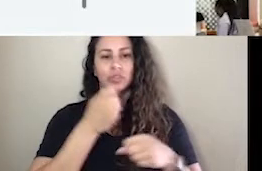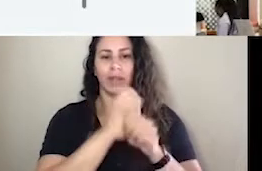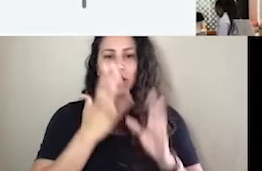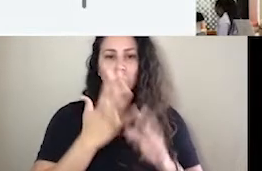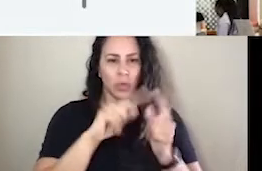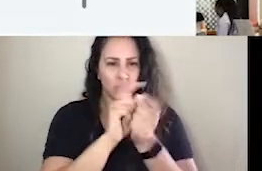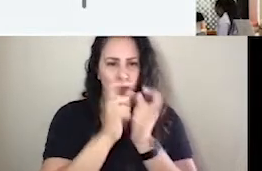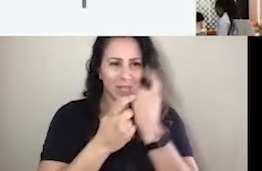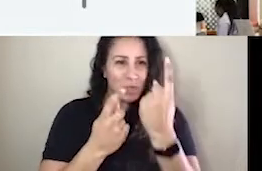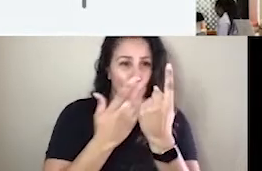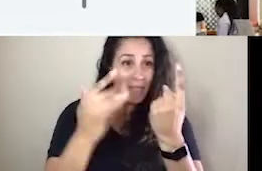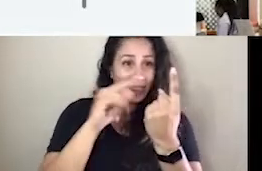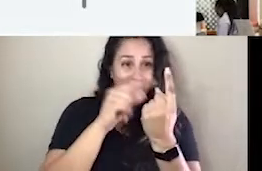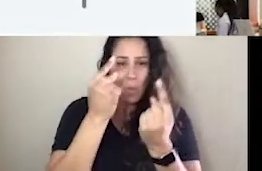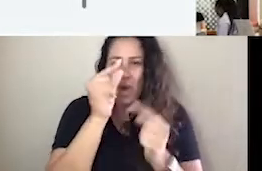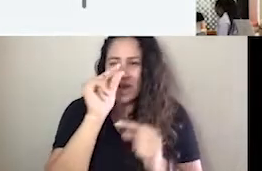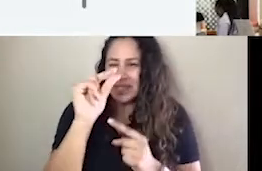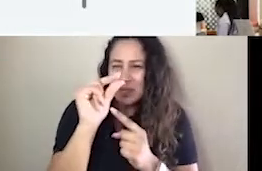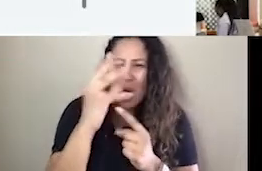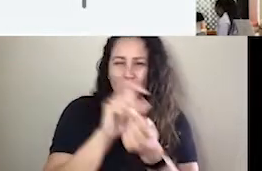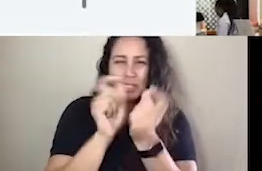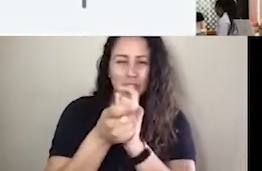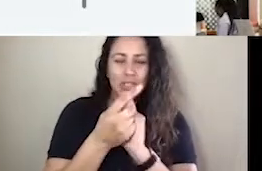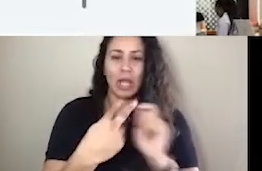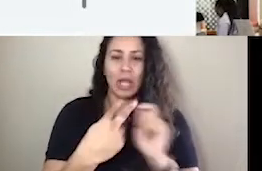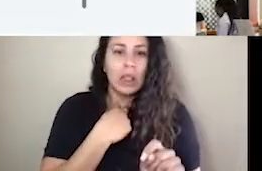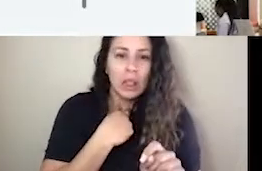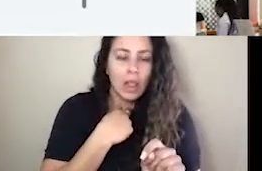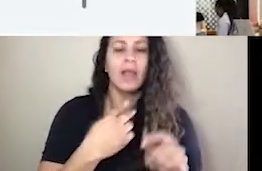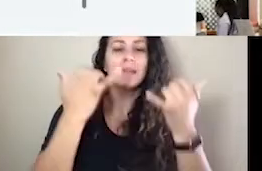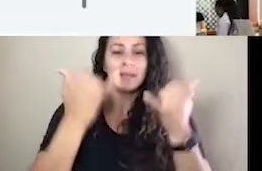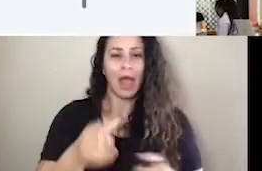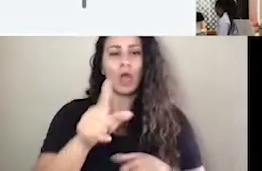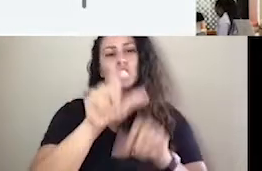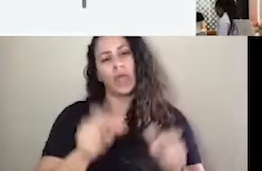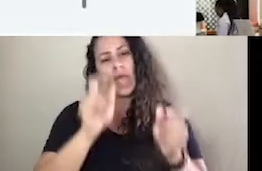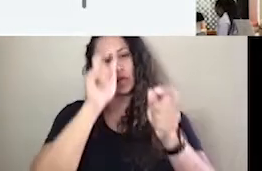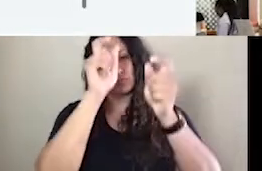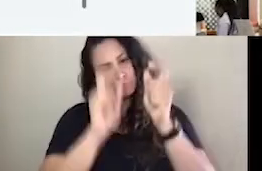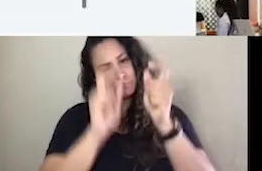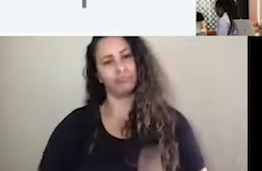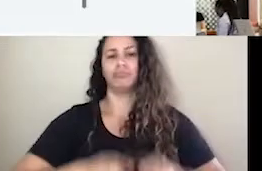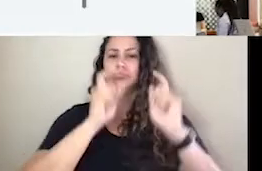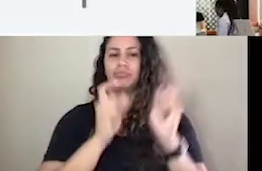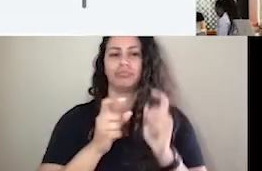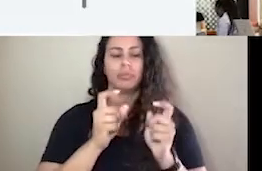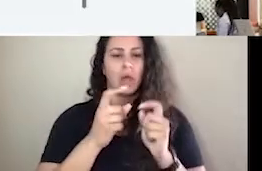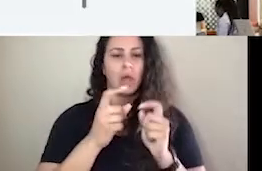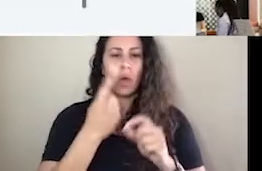AND THAT HAPPENS A LOT. AND NOW ABLE TO SET THE PARAMETERS TO MAKE THOSE